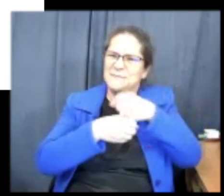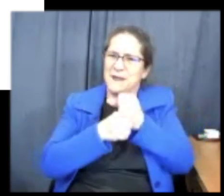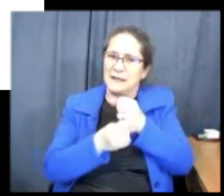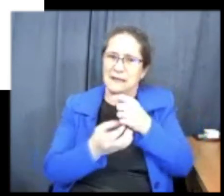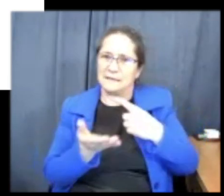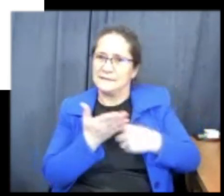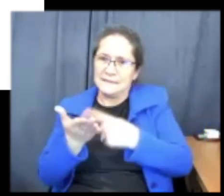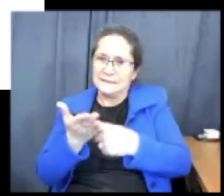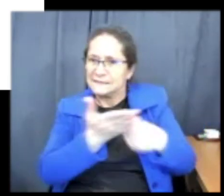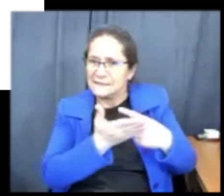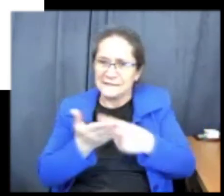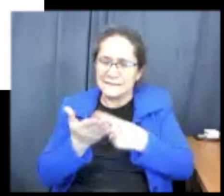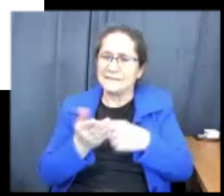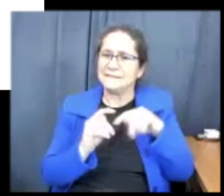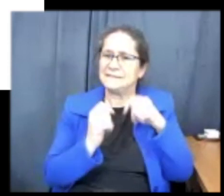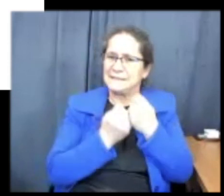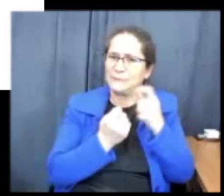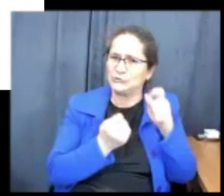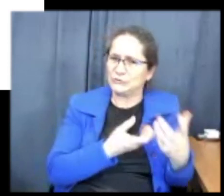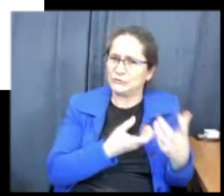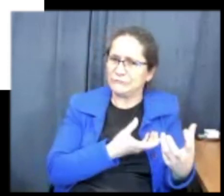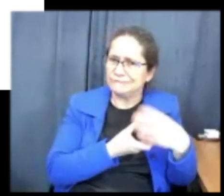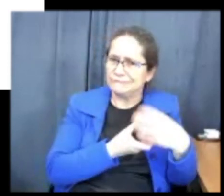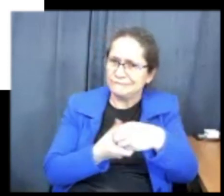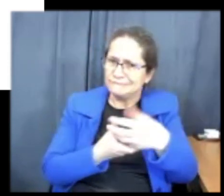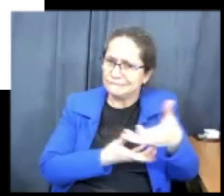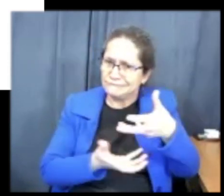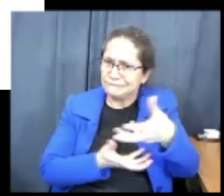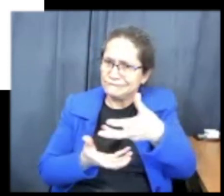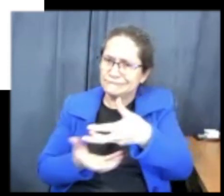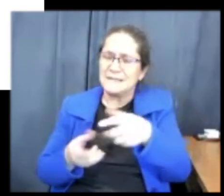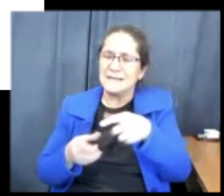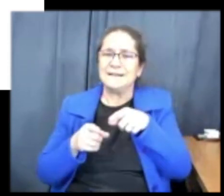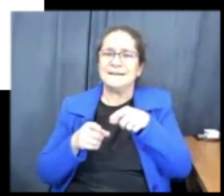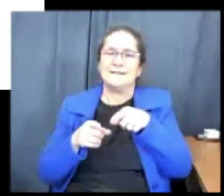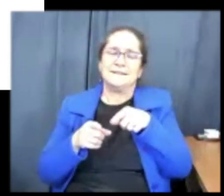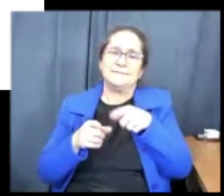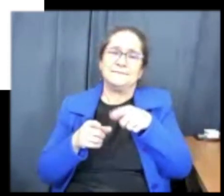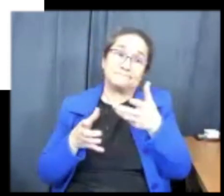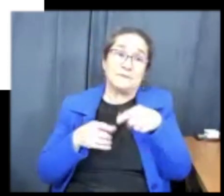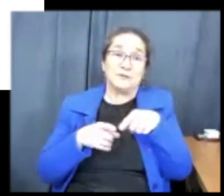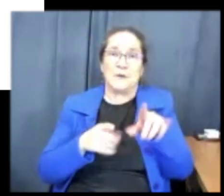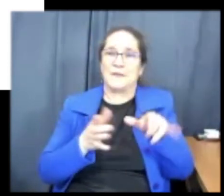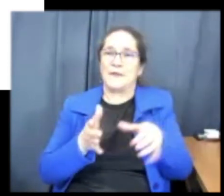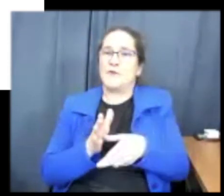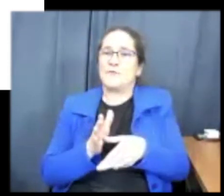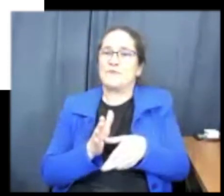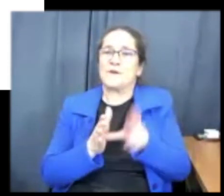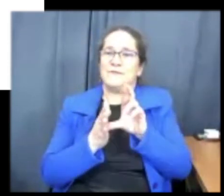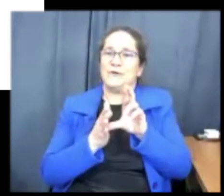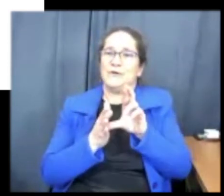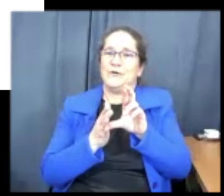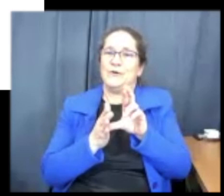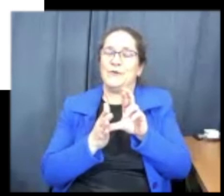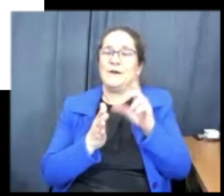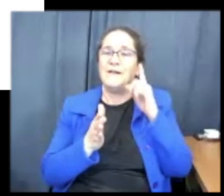that teams would be engaging in over the course of their review of their personal district data.